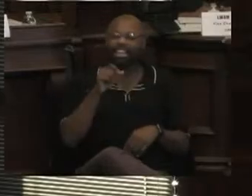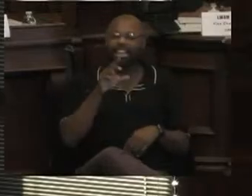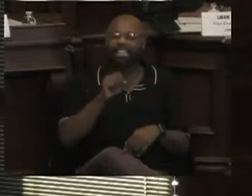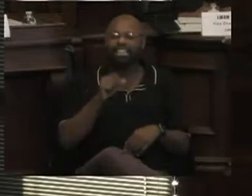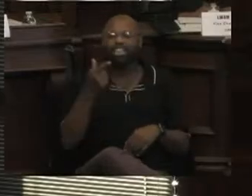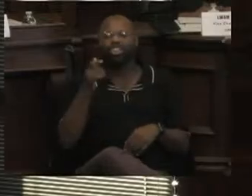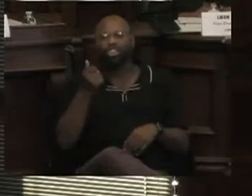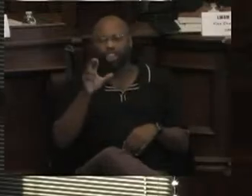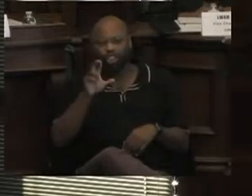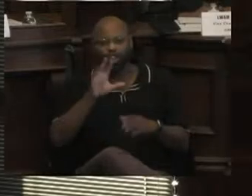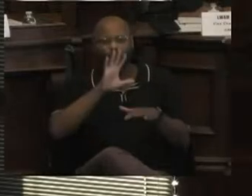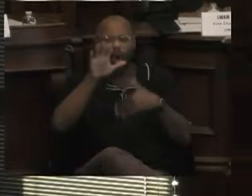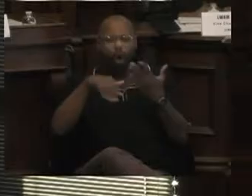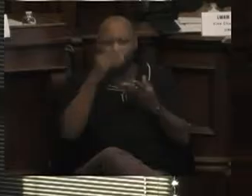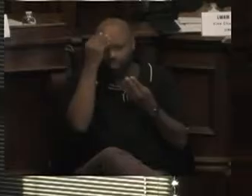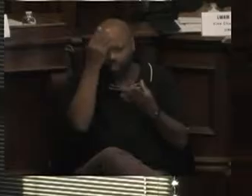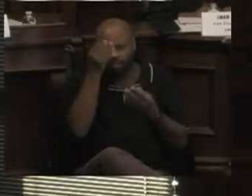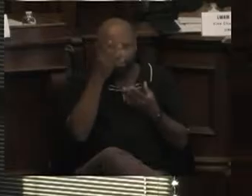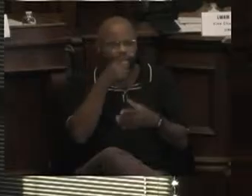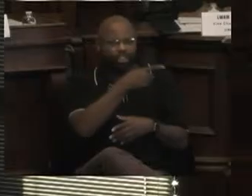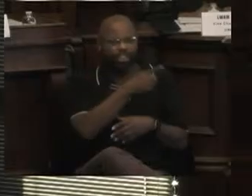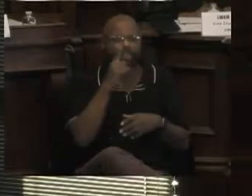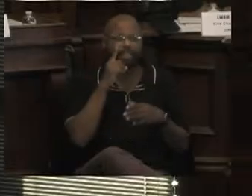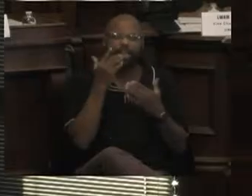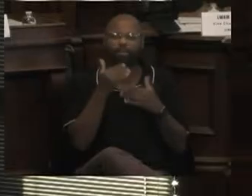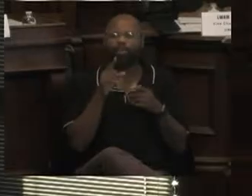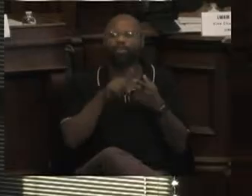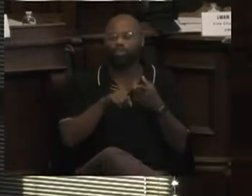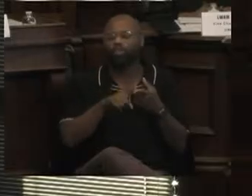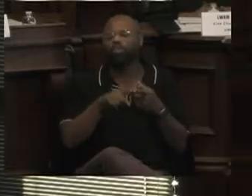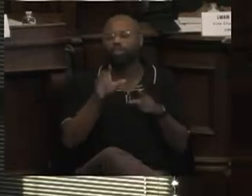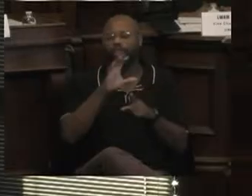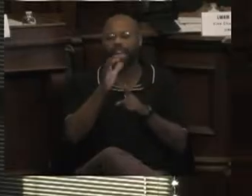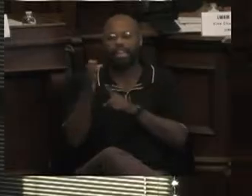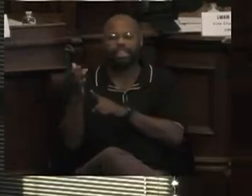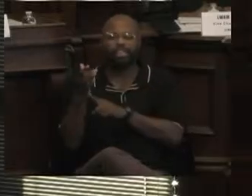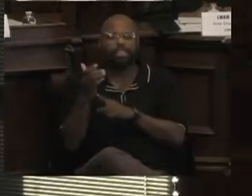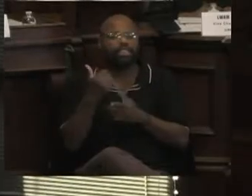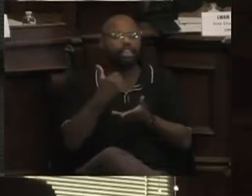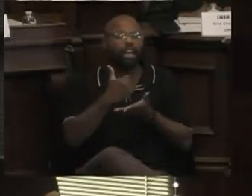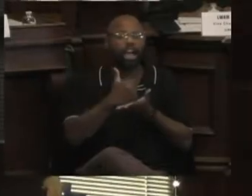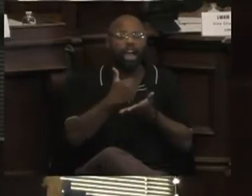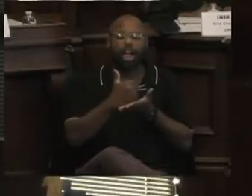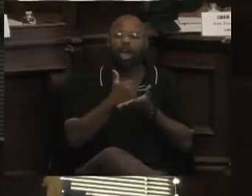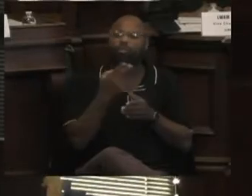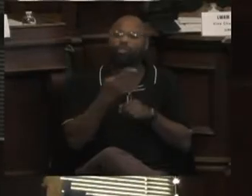mission method and ages gender.